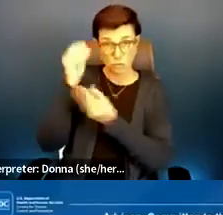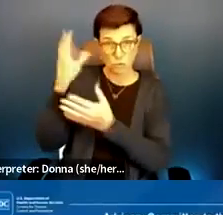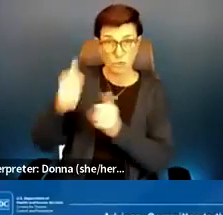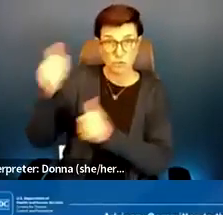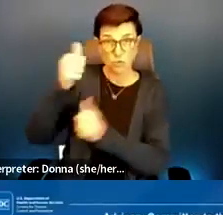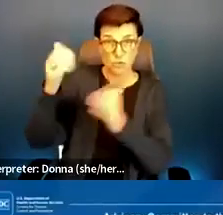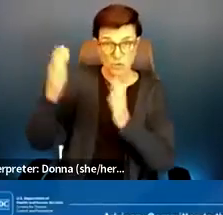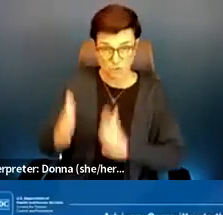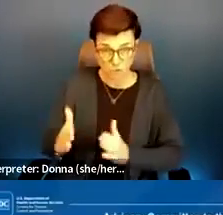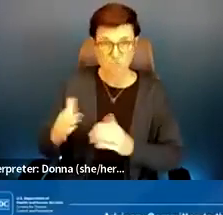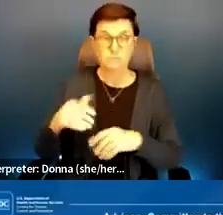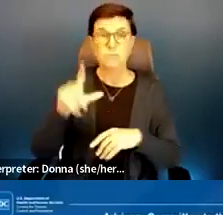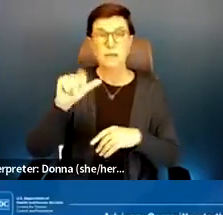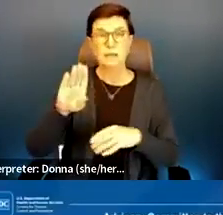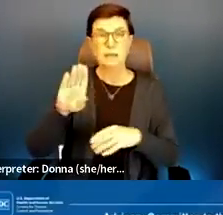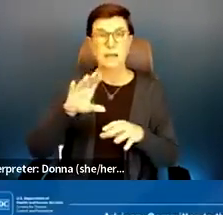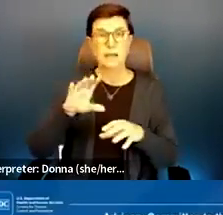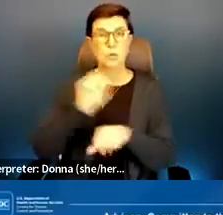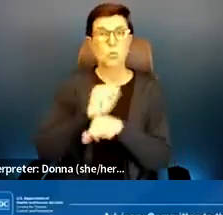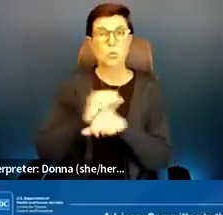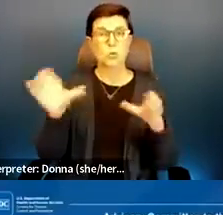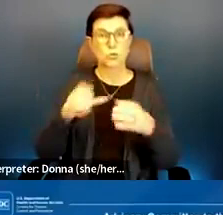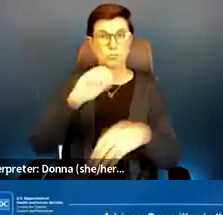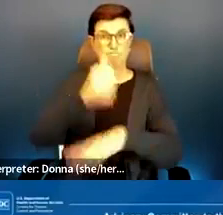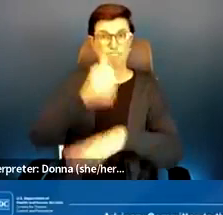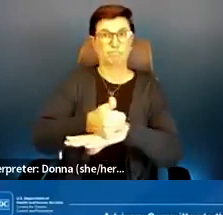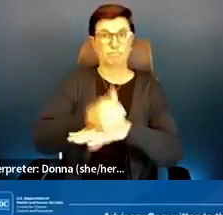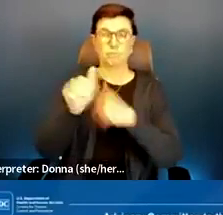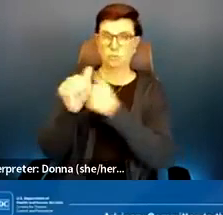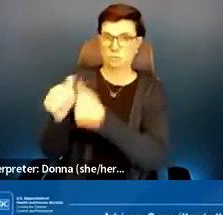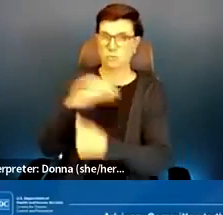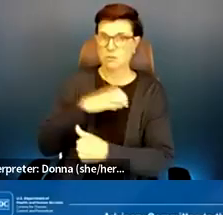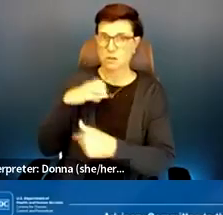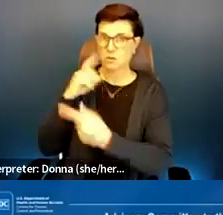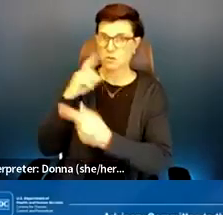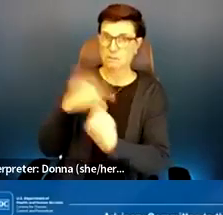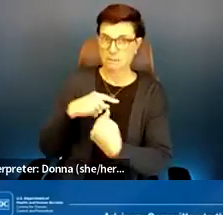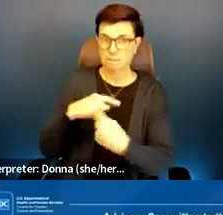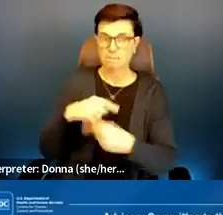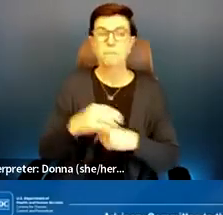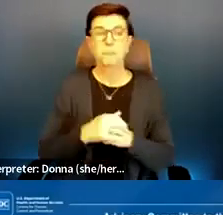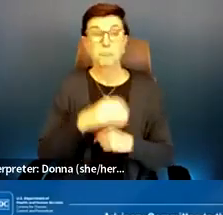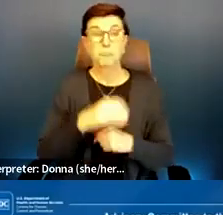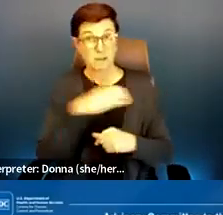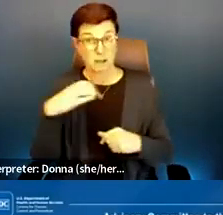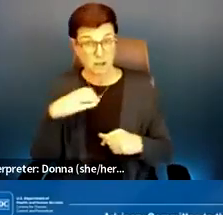has served as a task force requested by Congress. CDC welcomed the in-depth review of the work group conducted